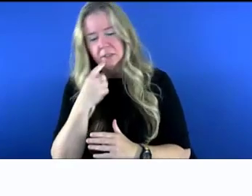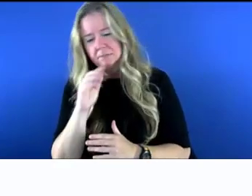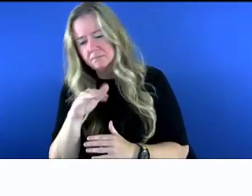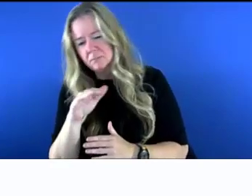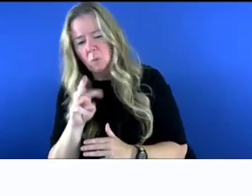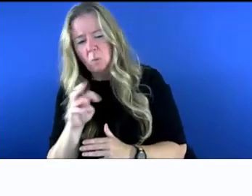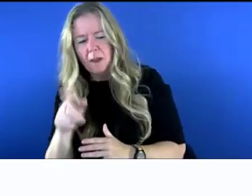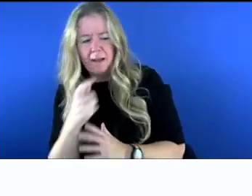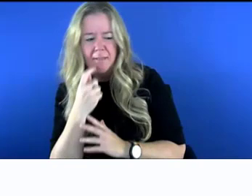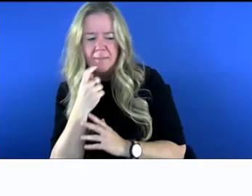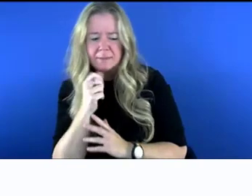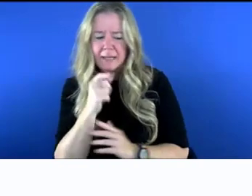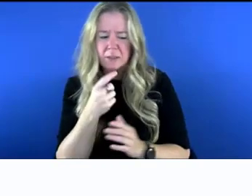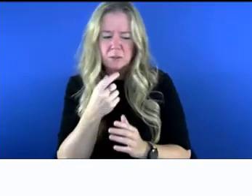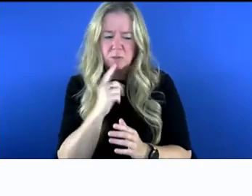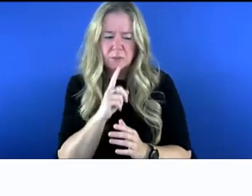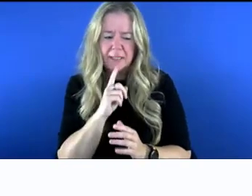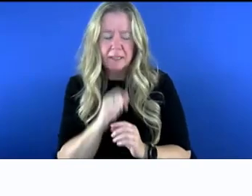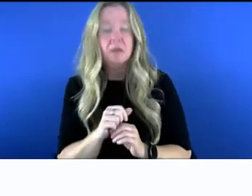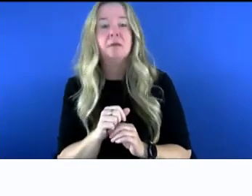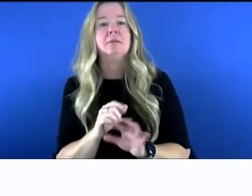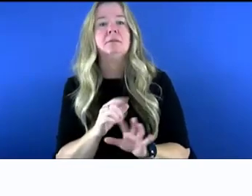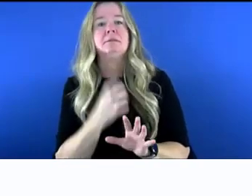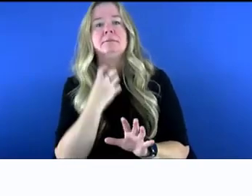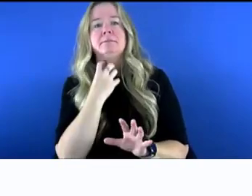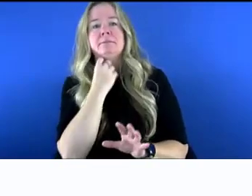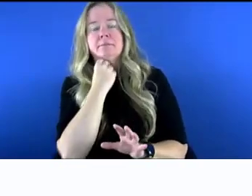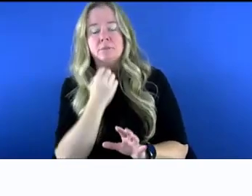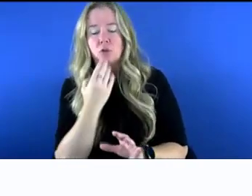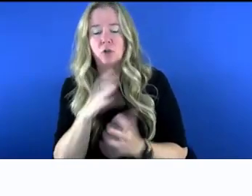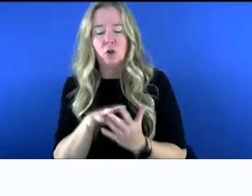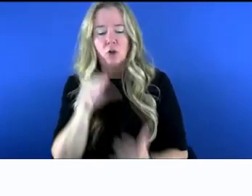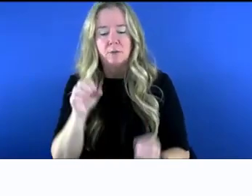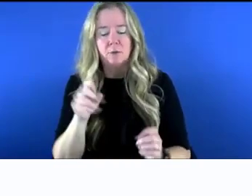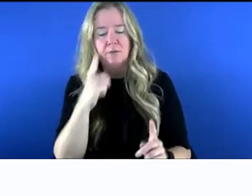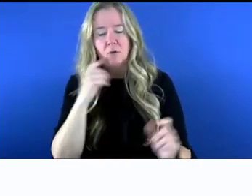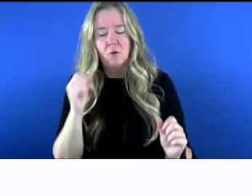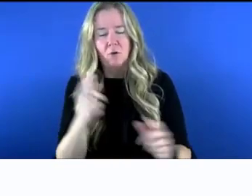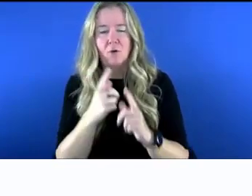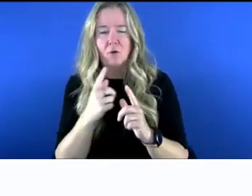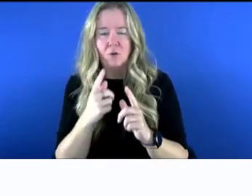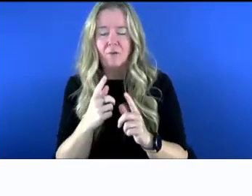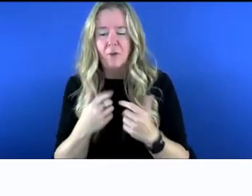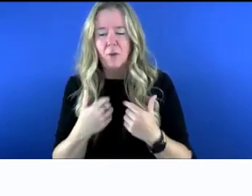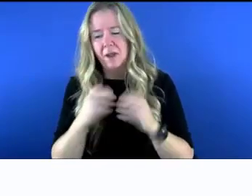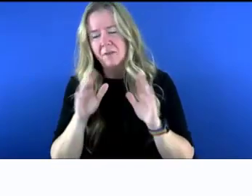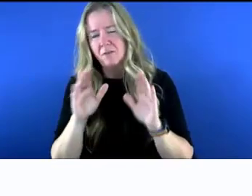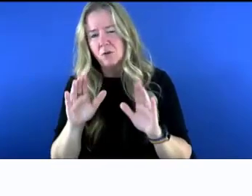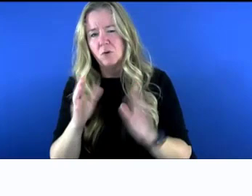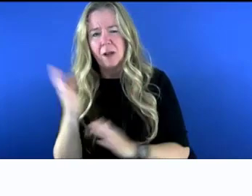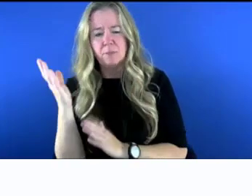"Well, not quite." So this will be a good learning opportunity for everyone. We have got some great presenters today, so I'm not going to go